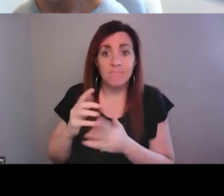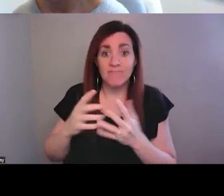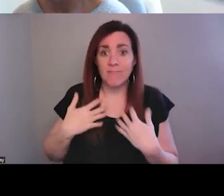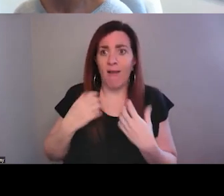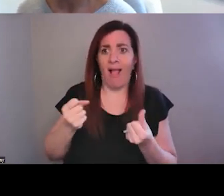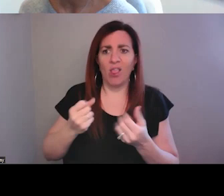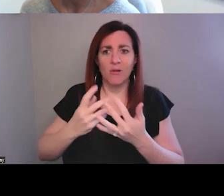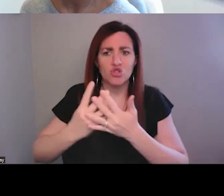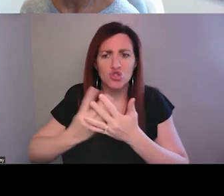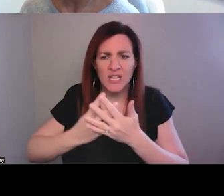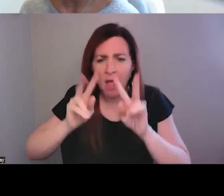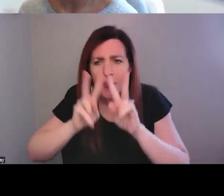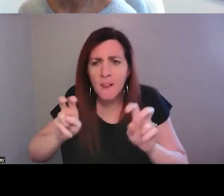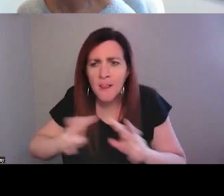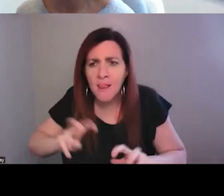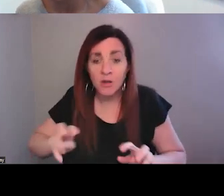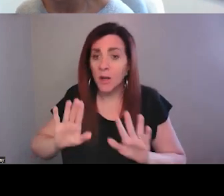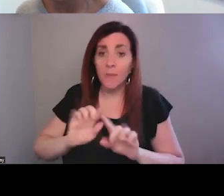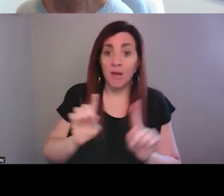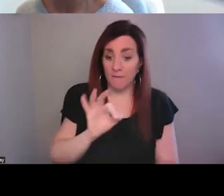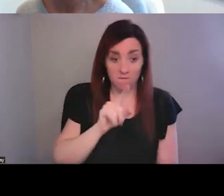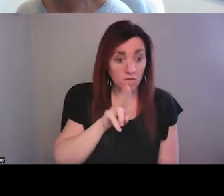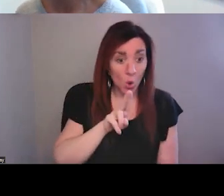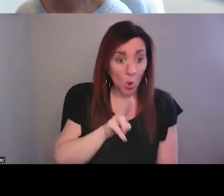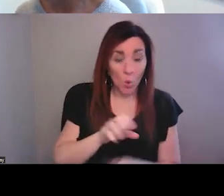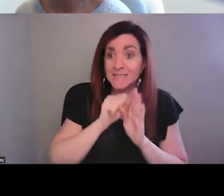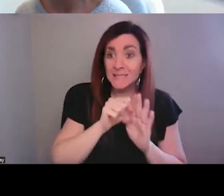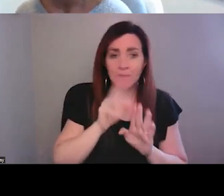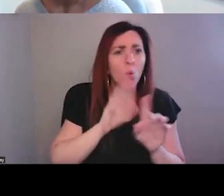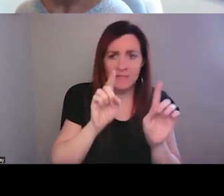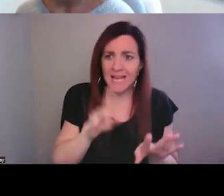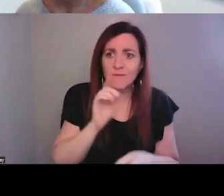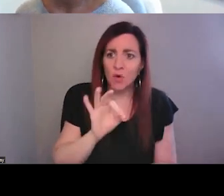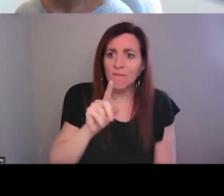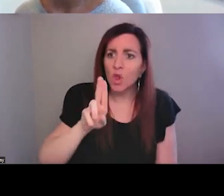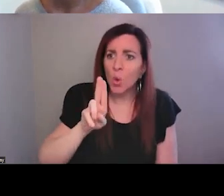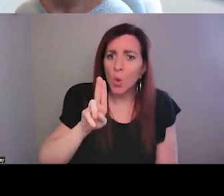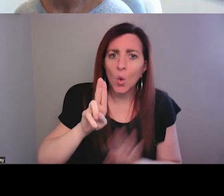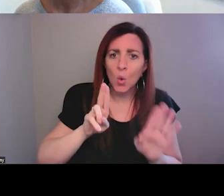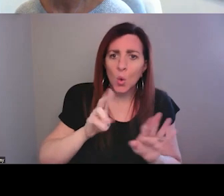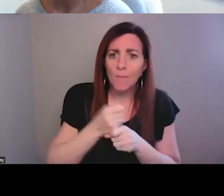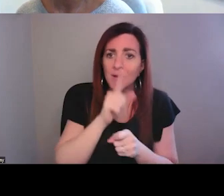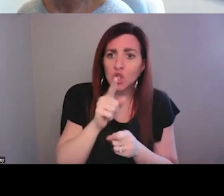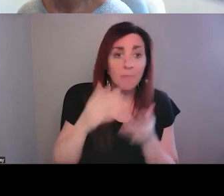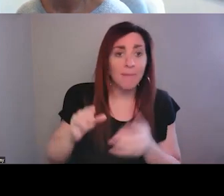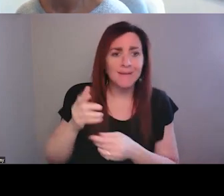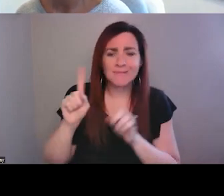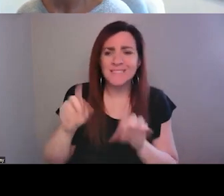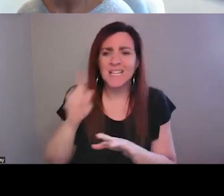TO SPEAK. BUT YOU ARE SHOWING UP WITH FLU SYMPTOMS AND THEY ARE GOING TO TEST YOU FOR THAT OR A COUPLE OF OTHER THINGS AND TREAT